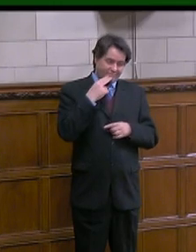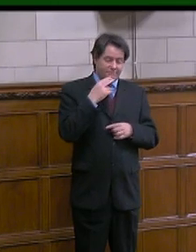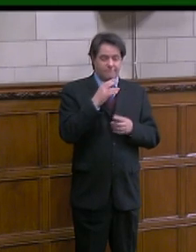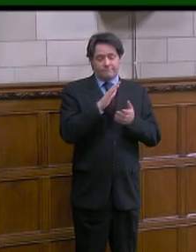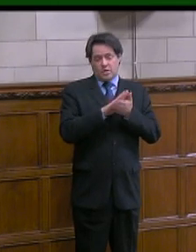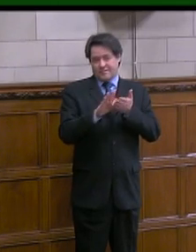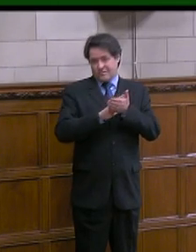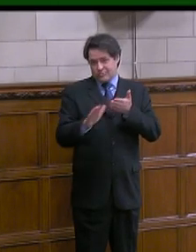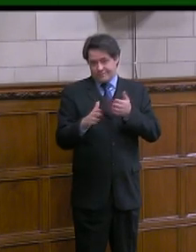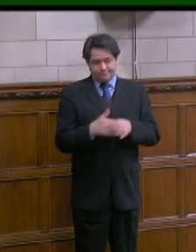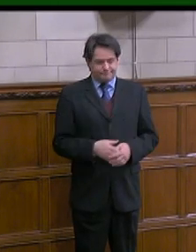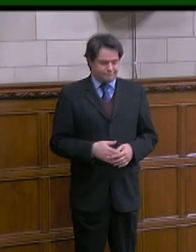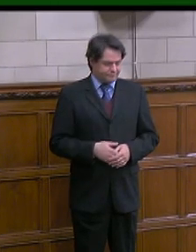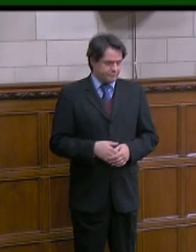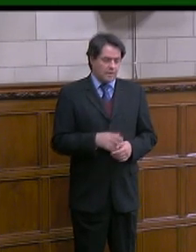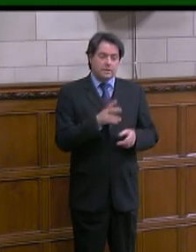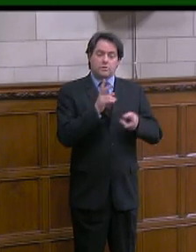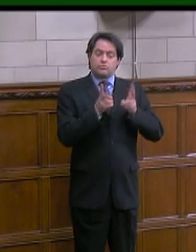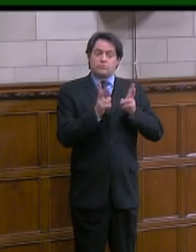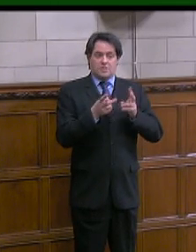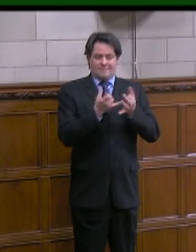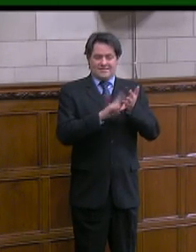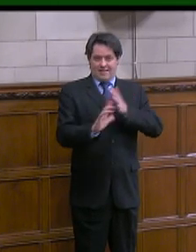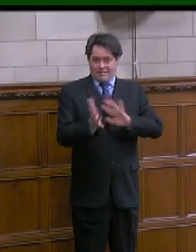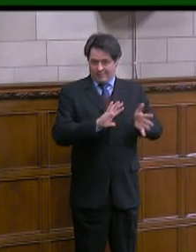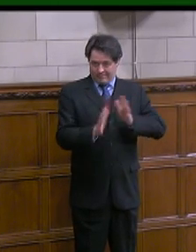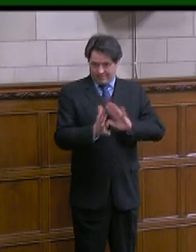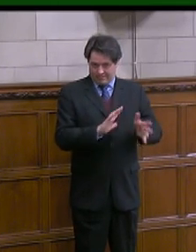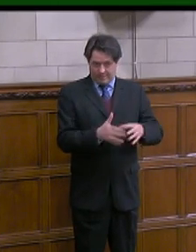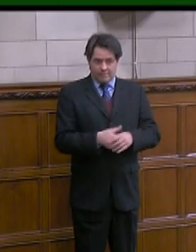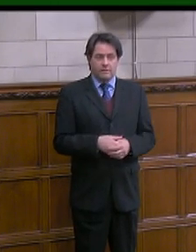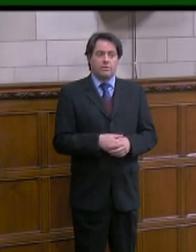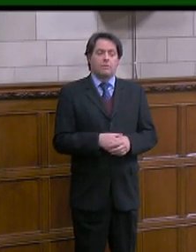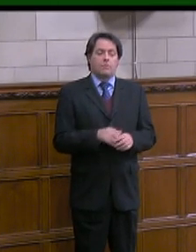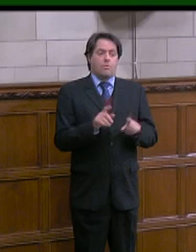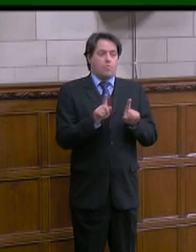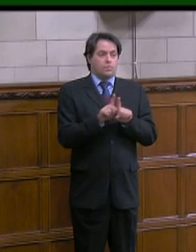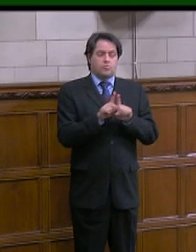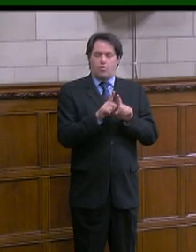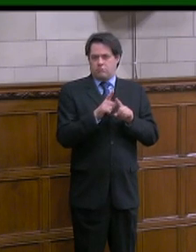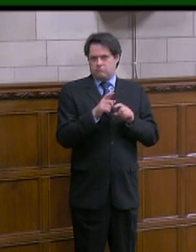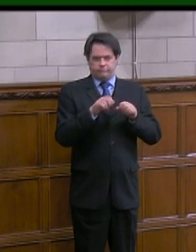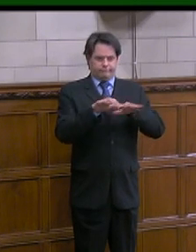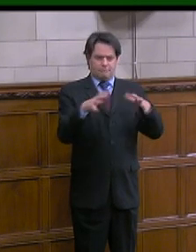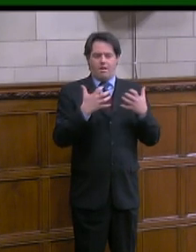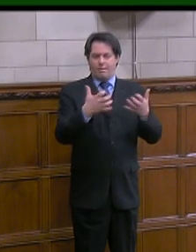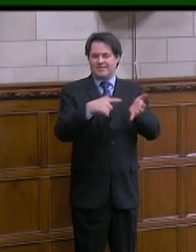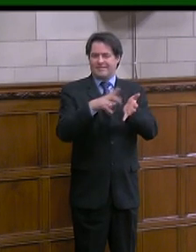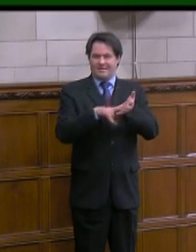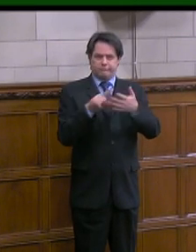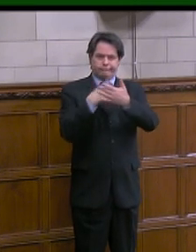The interpreters are using British Sign Language, and Parliament TV is showing a live, simultaneous